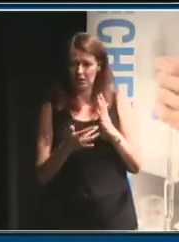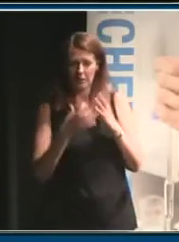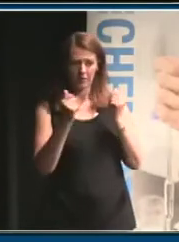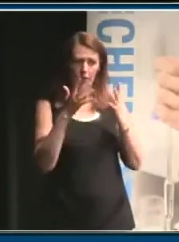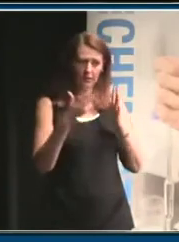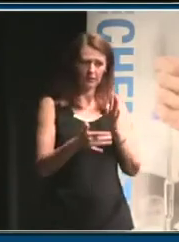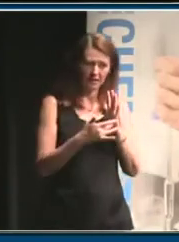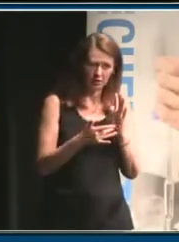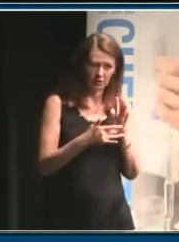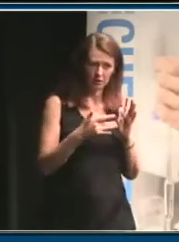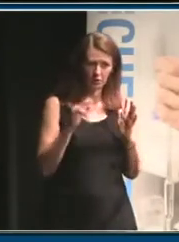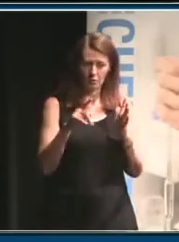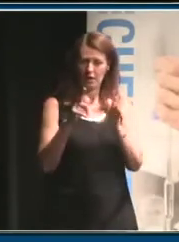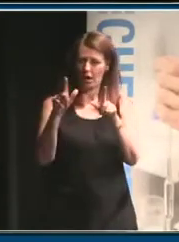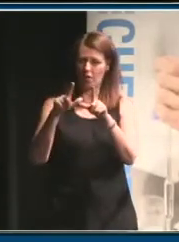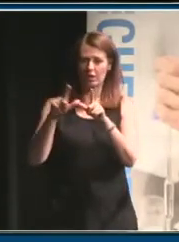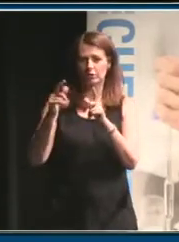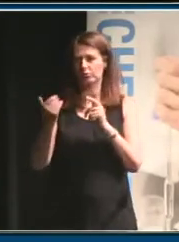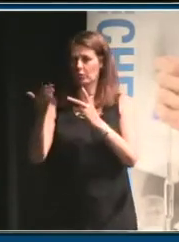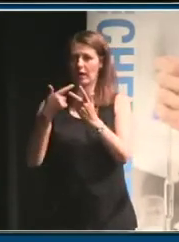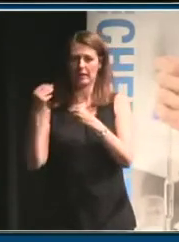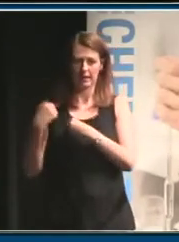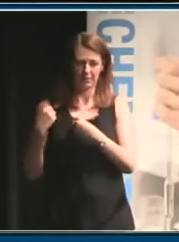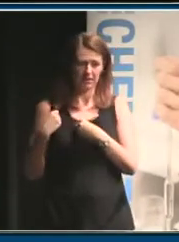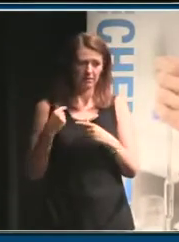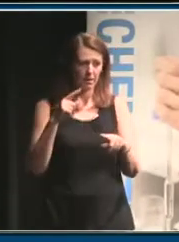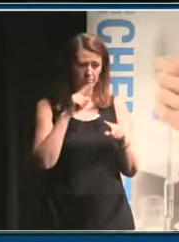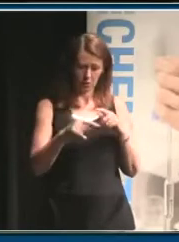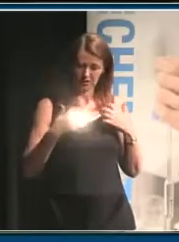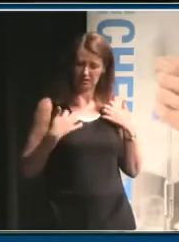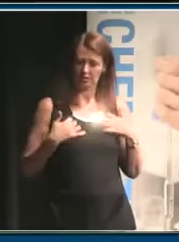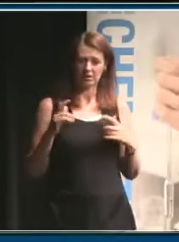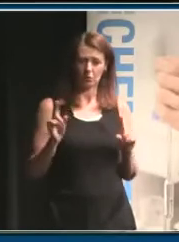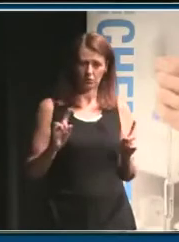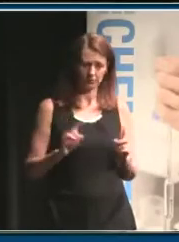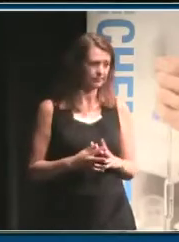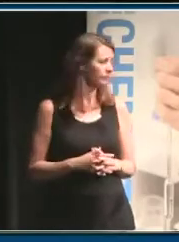that we just license to other companies but what's most exciting is we have a material